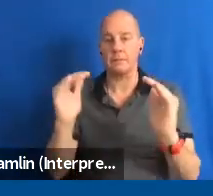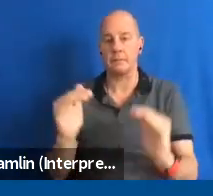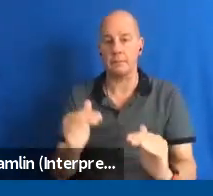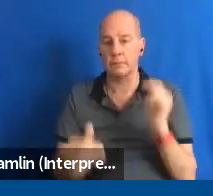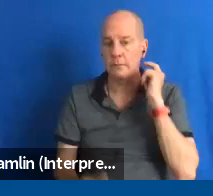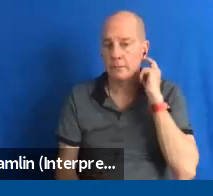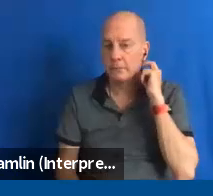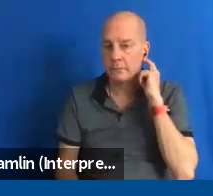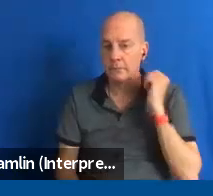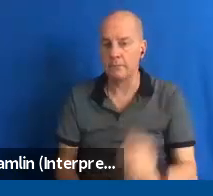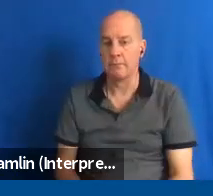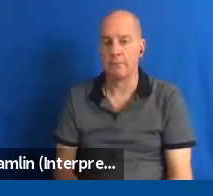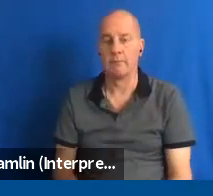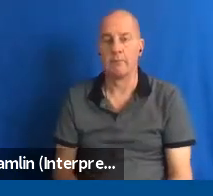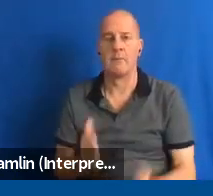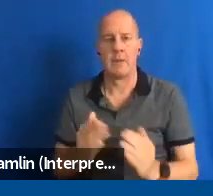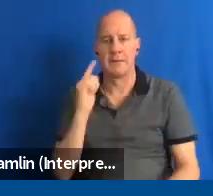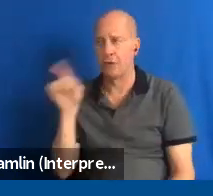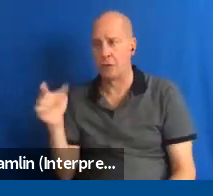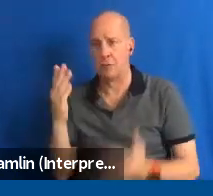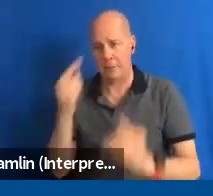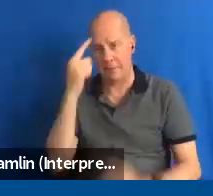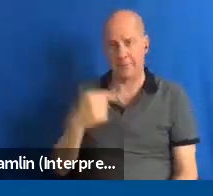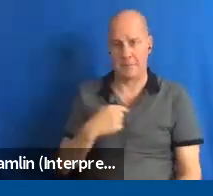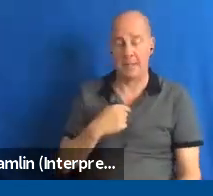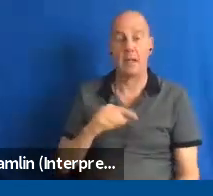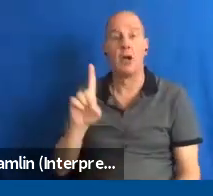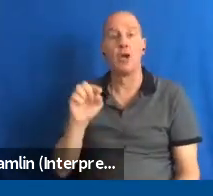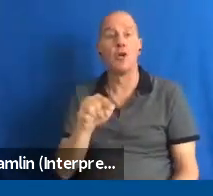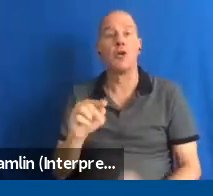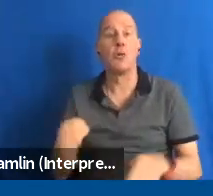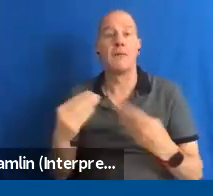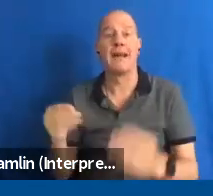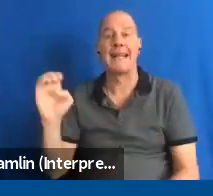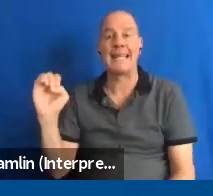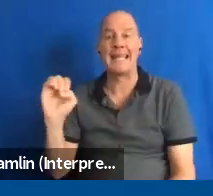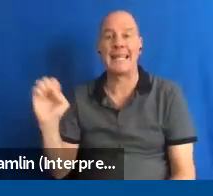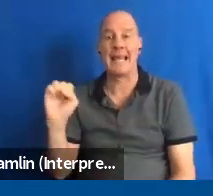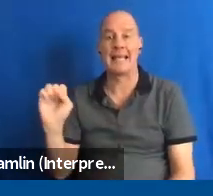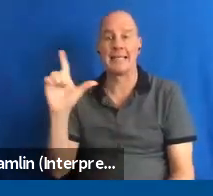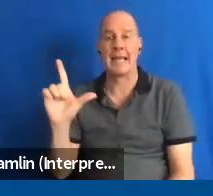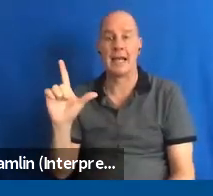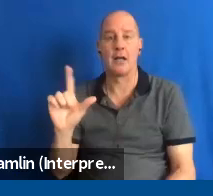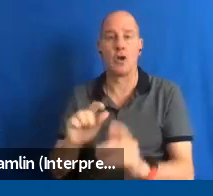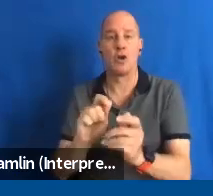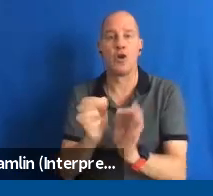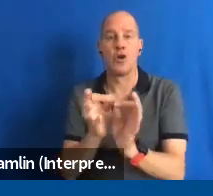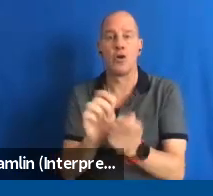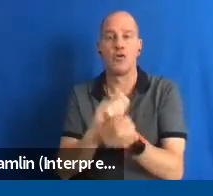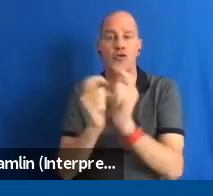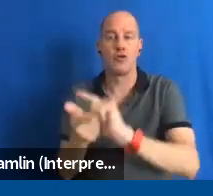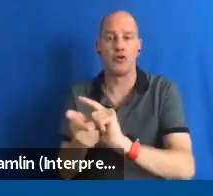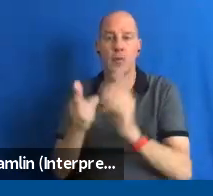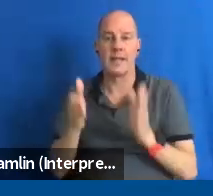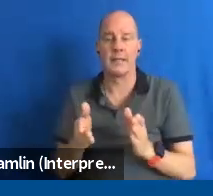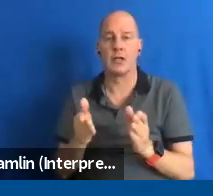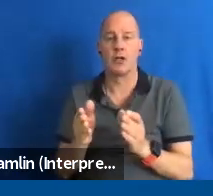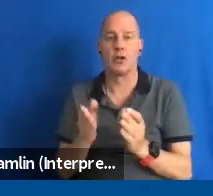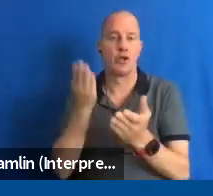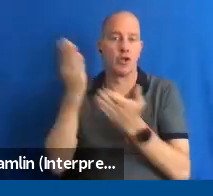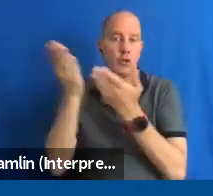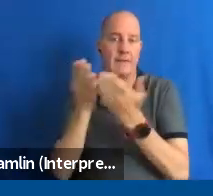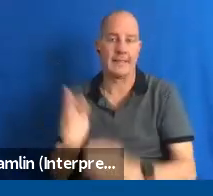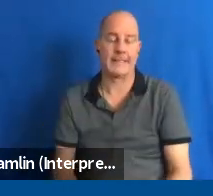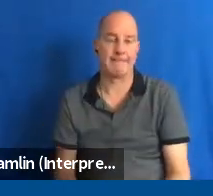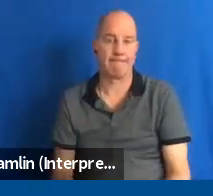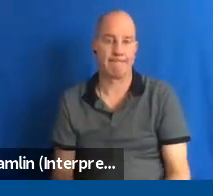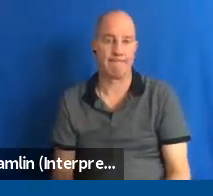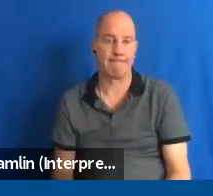is for you. It could be for me. Do you provide ESL translator services?